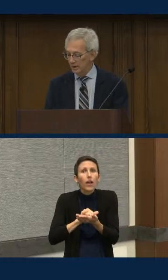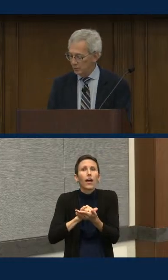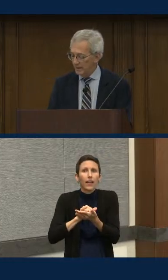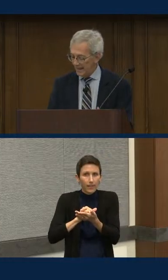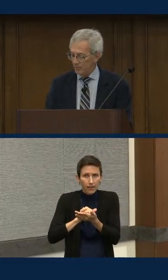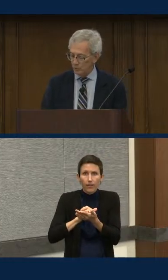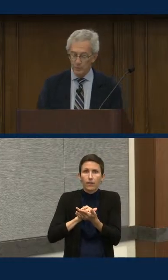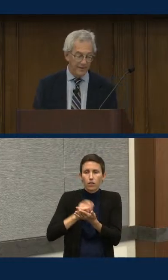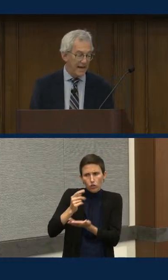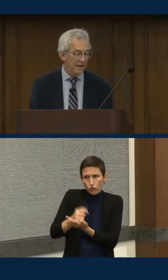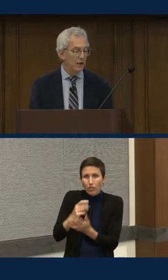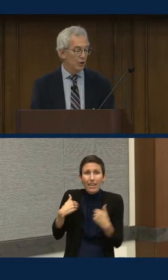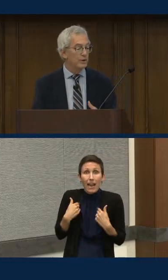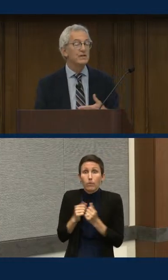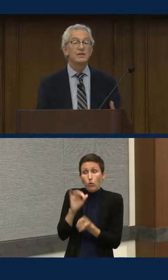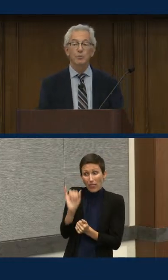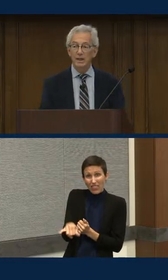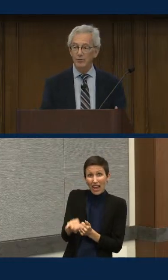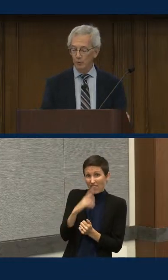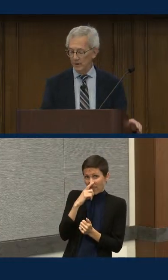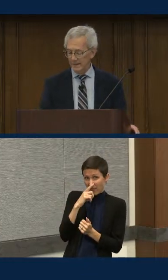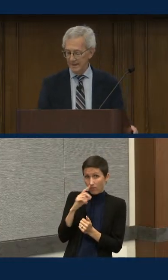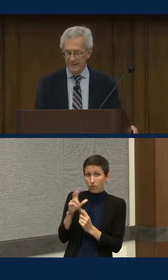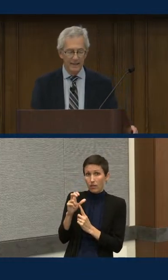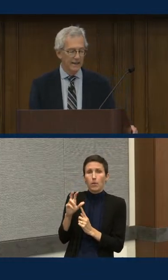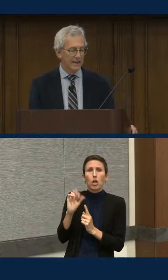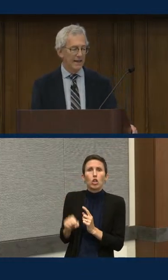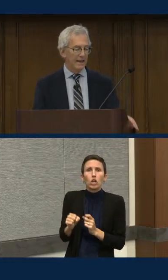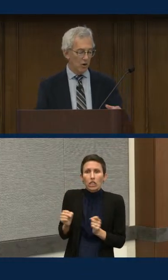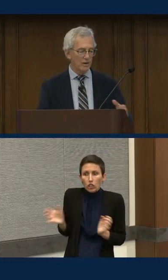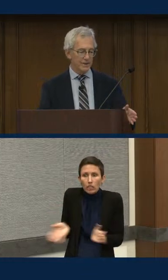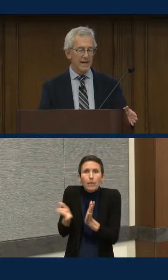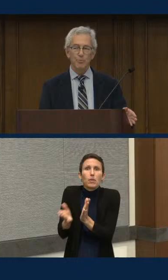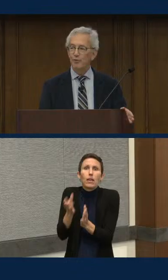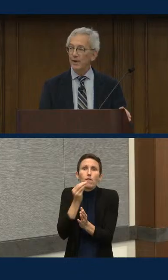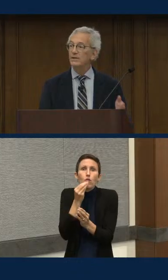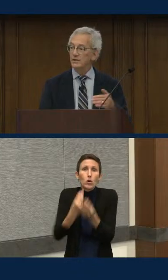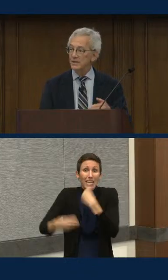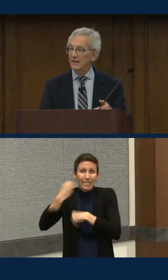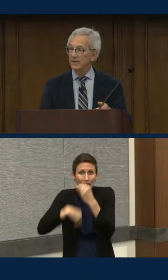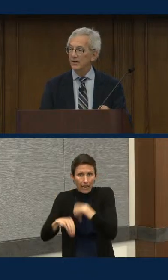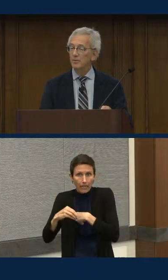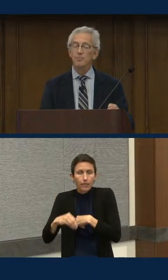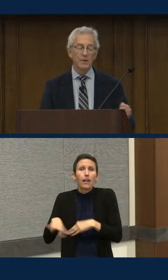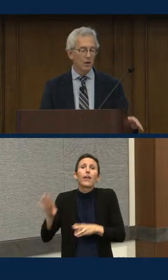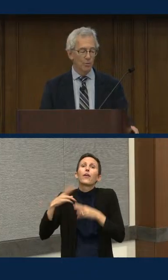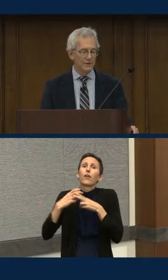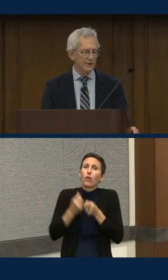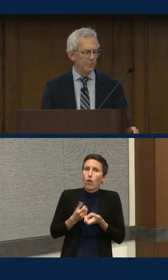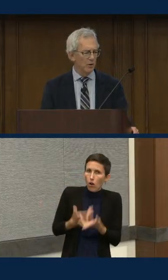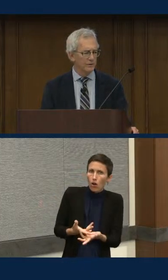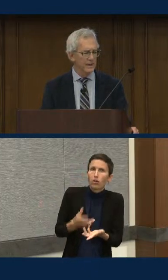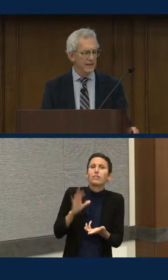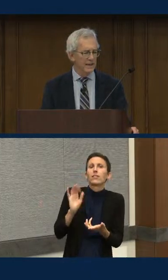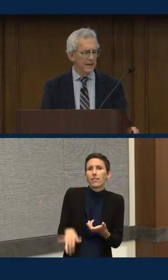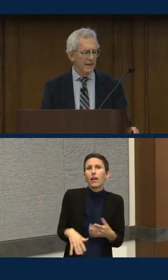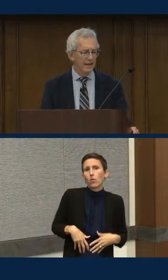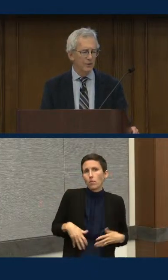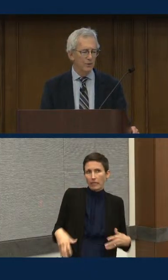treating animals with that could stimulate food intake and cause